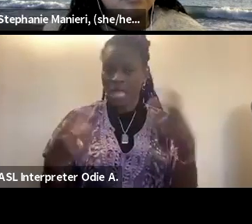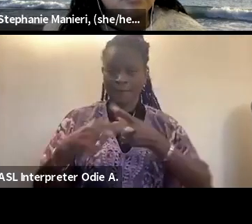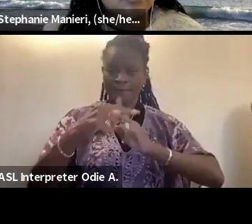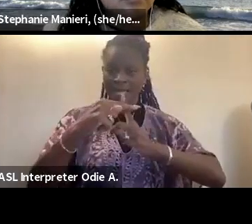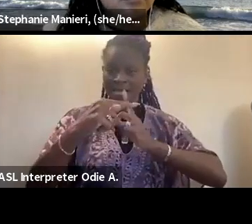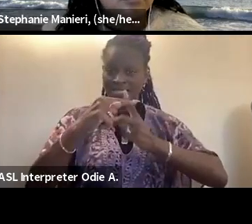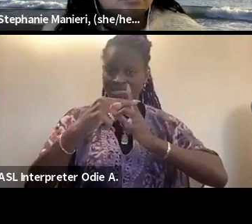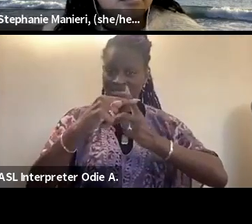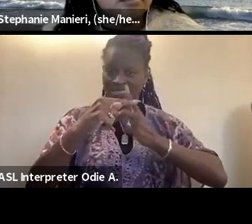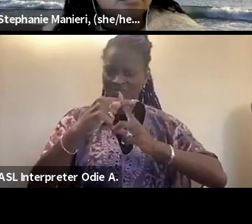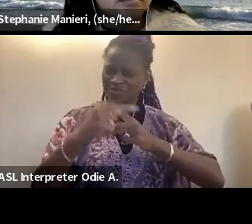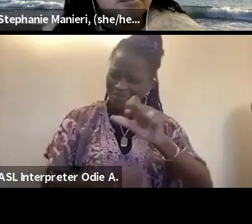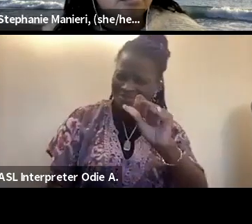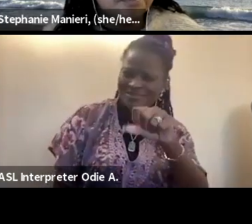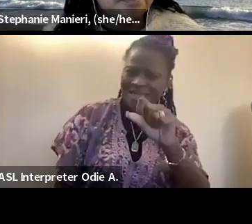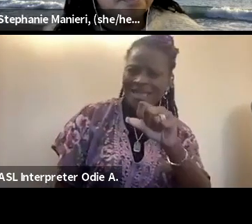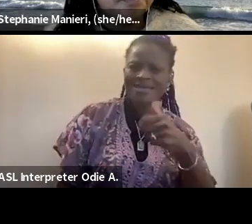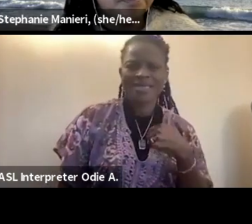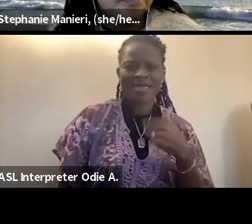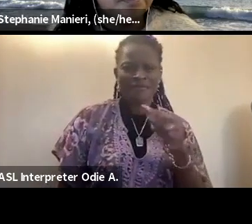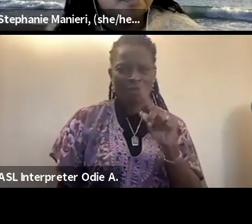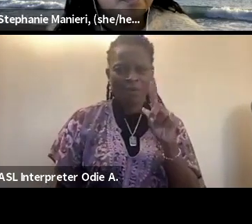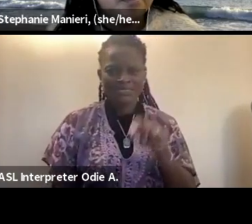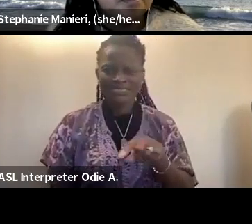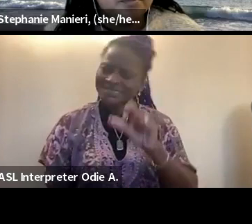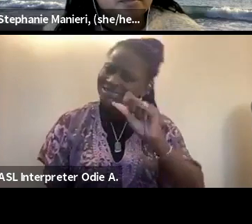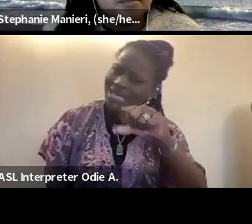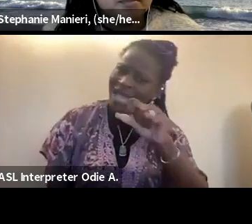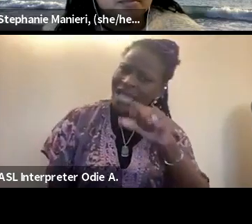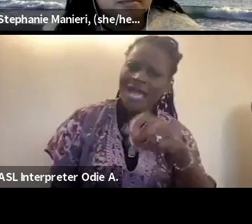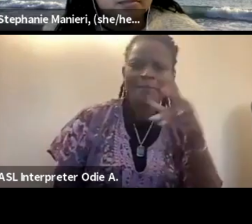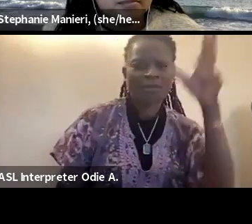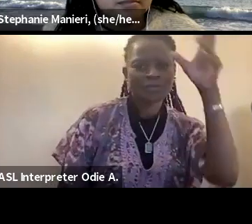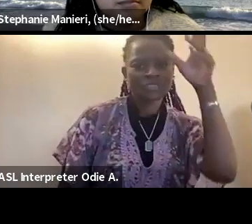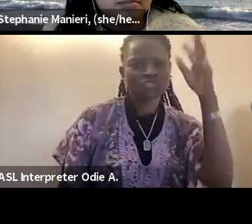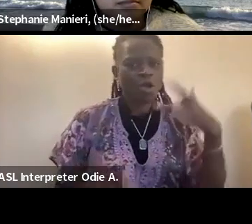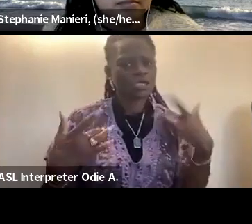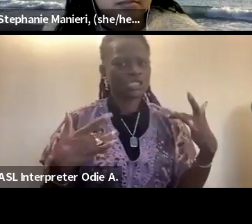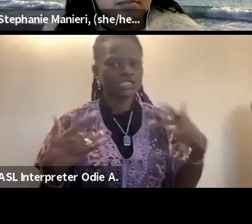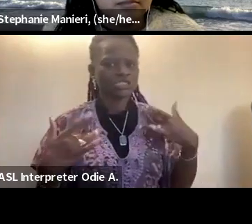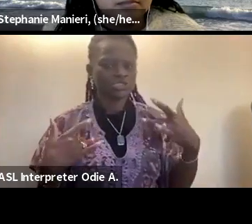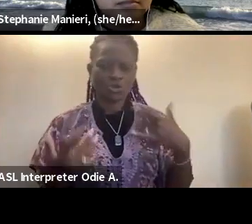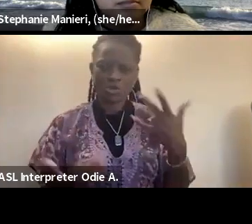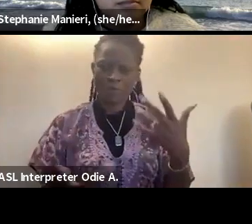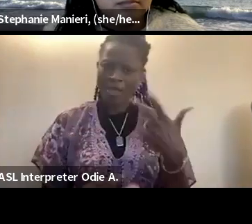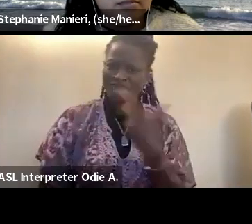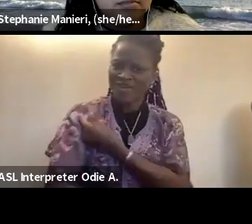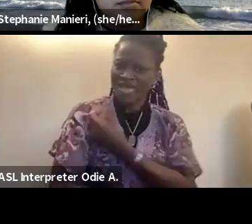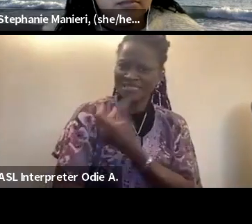parents are going to be concerned about vaccinating their children. And again, I would like to emphasize that